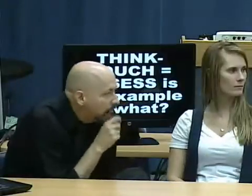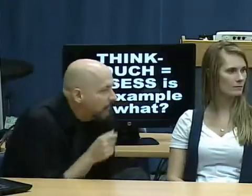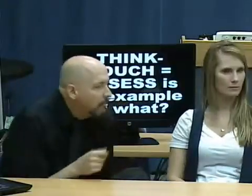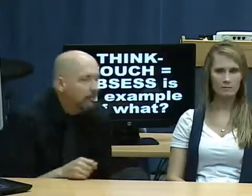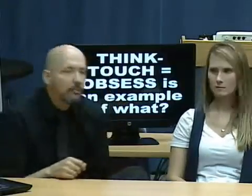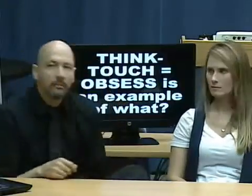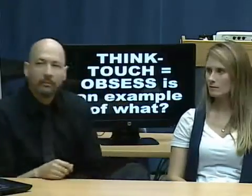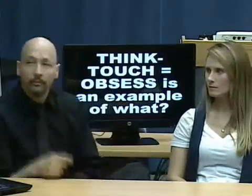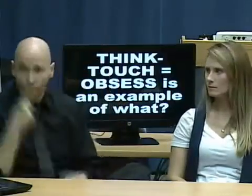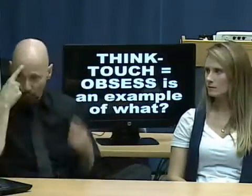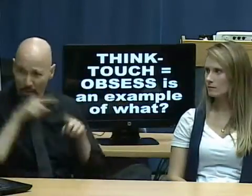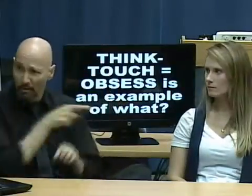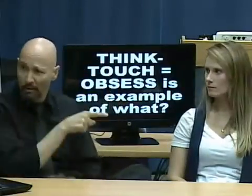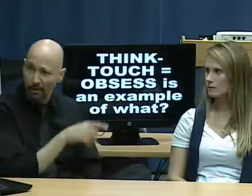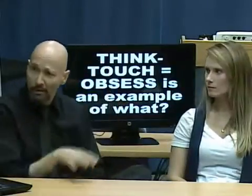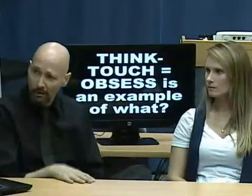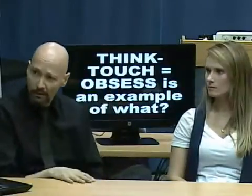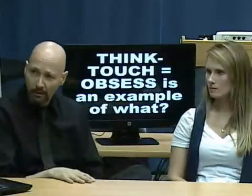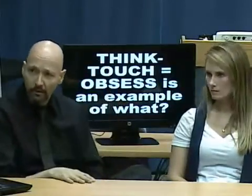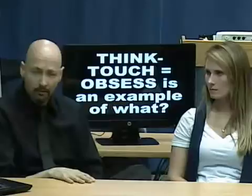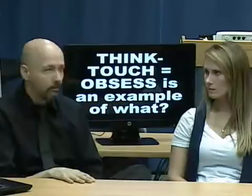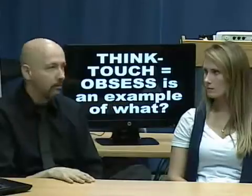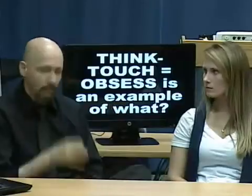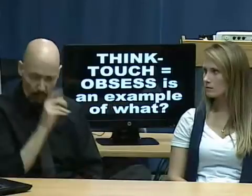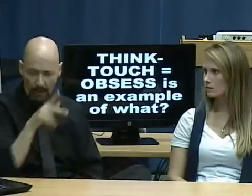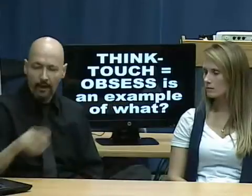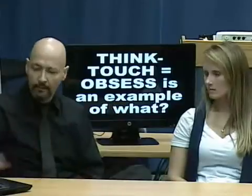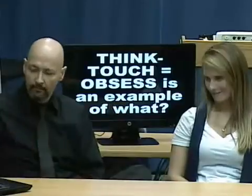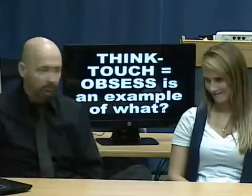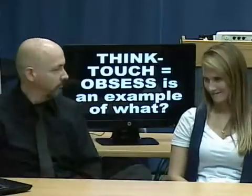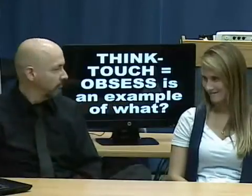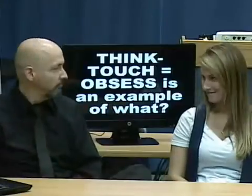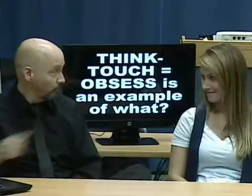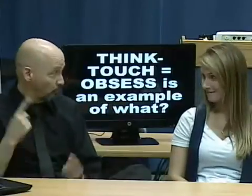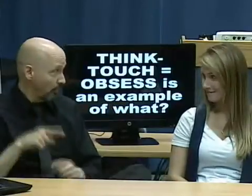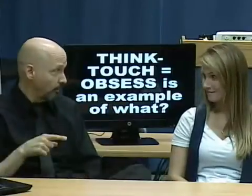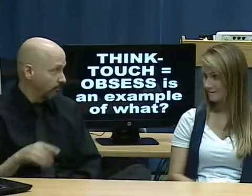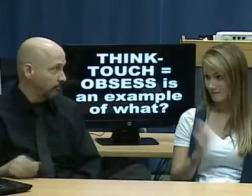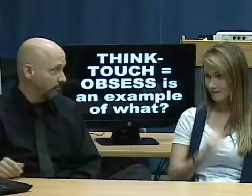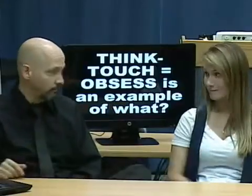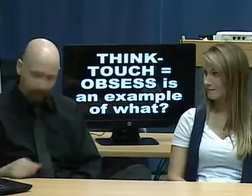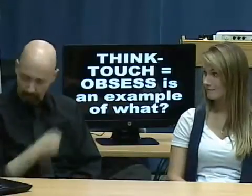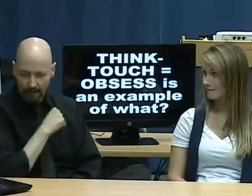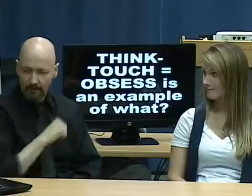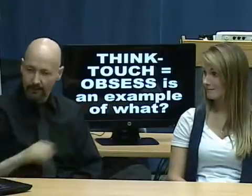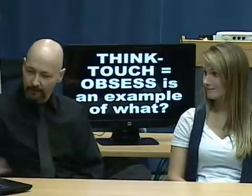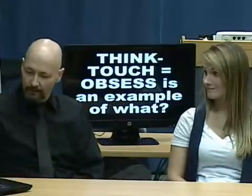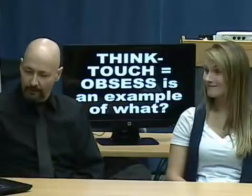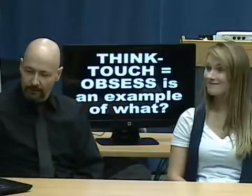Do you agree with that person? OK. Do you agree? Yup.